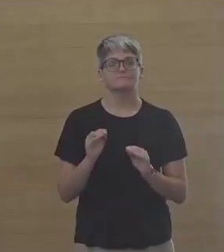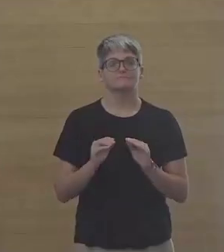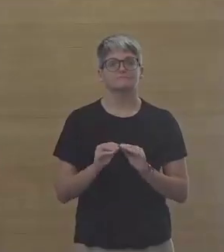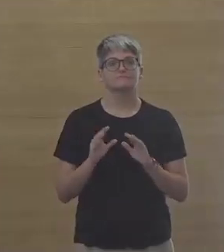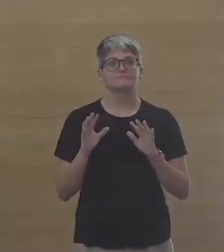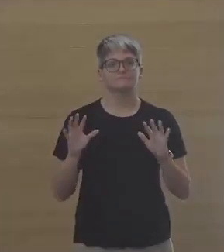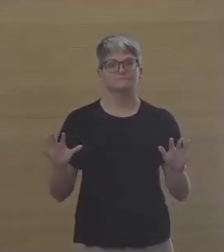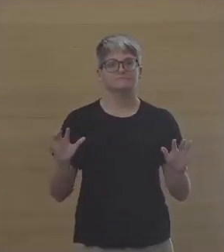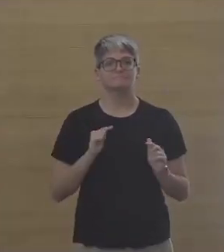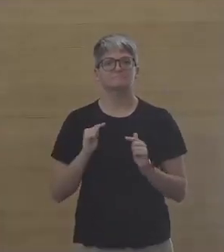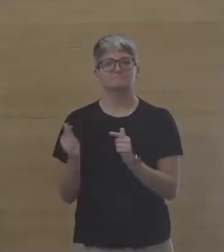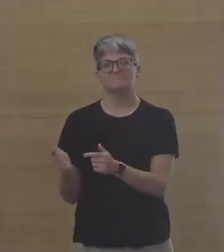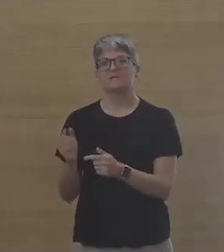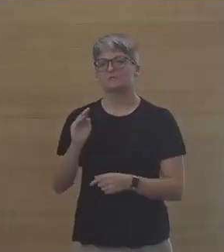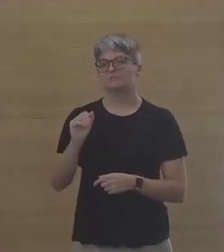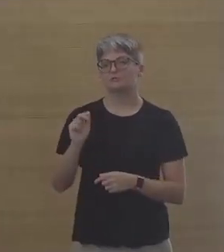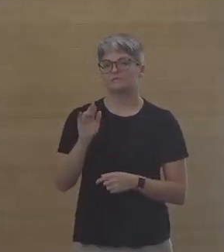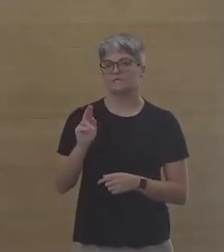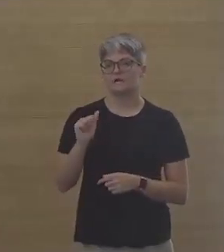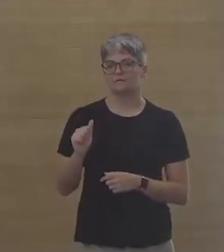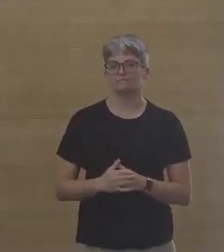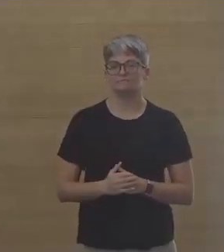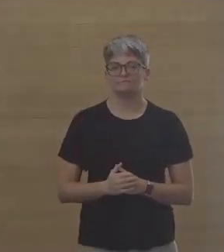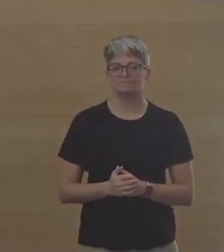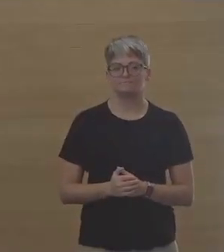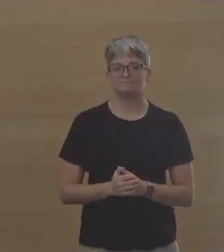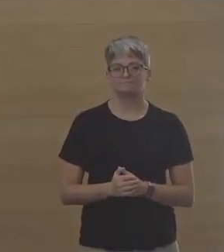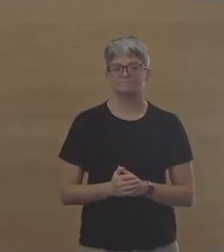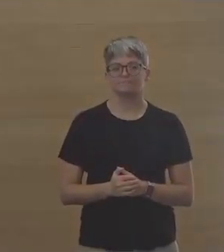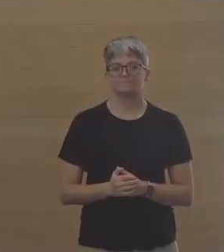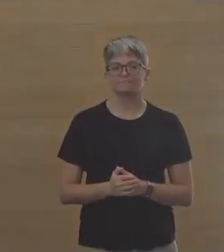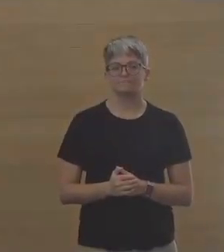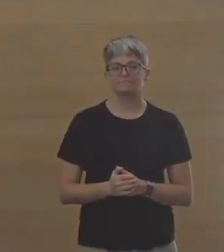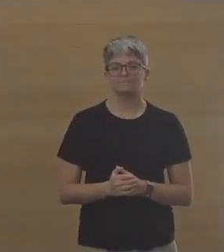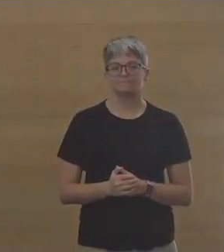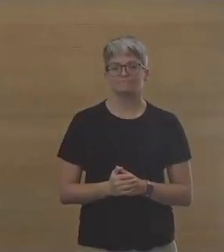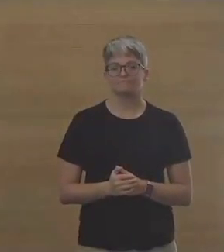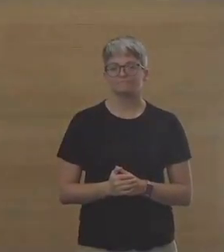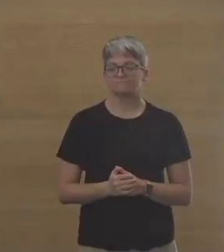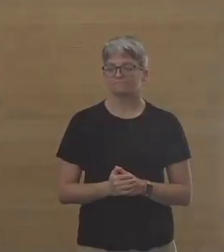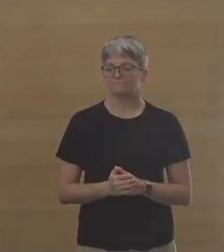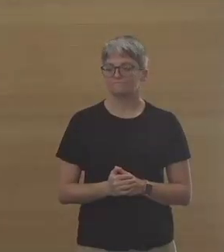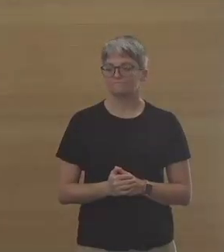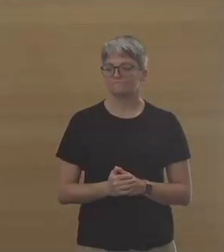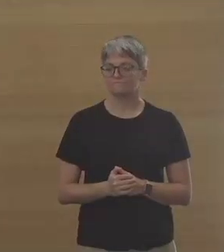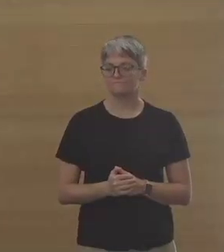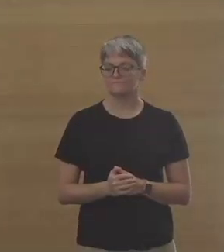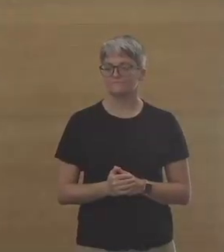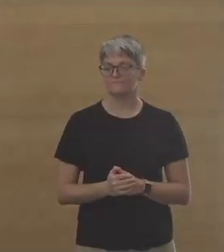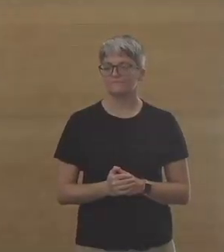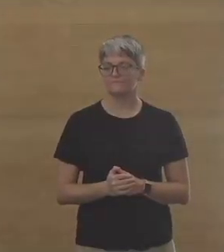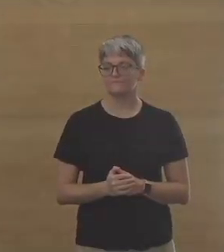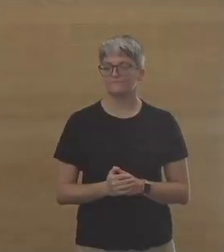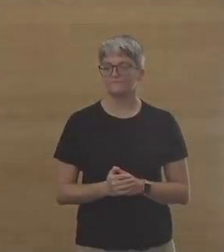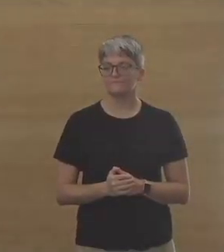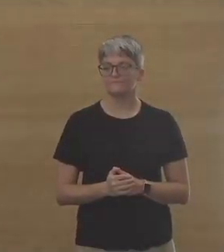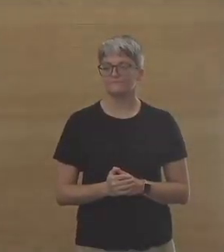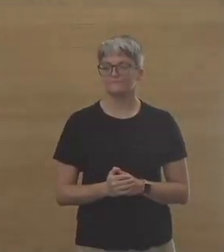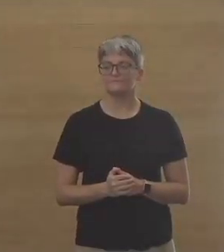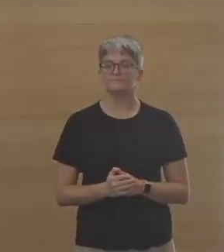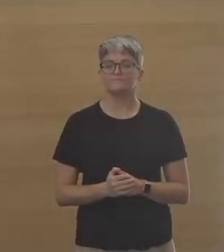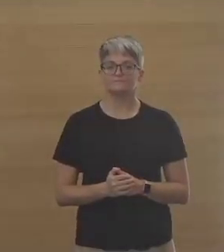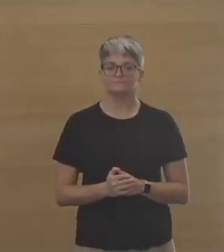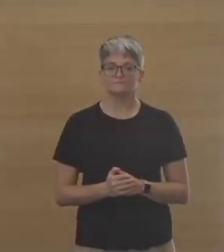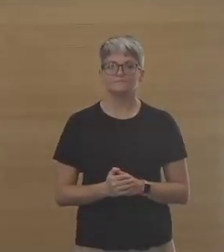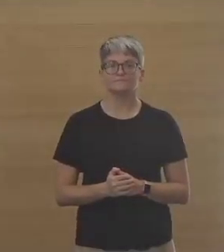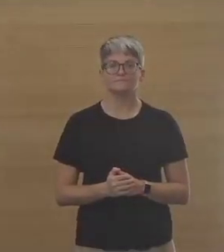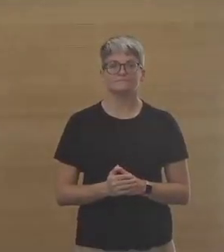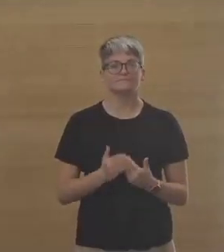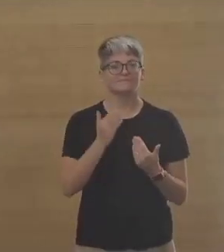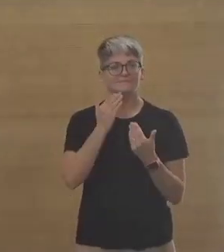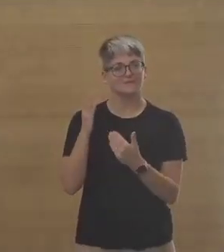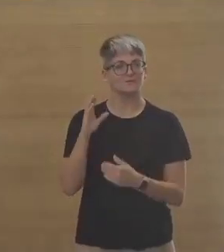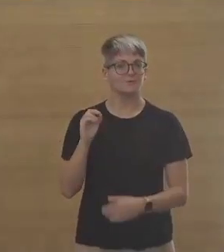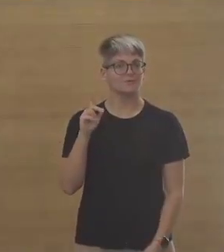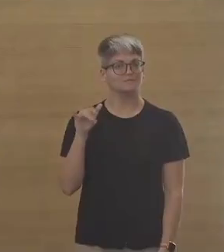Thank you, Cody.